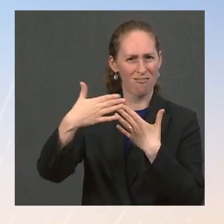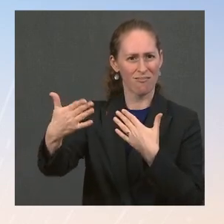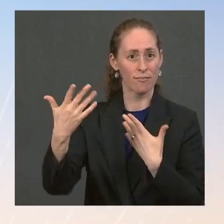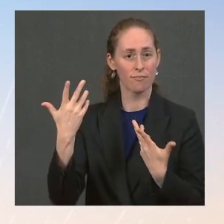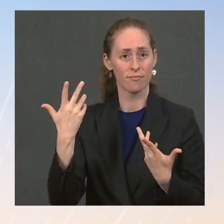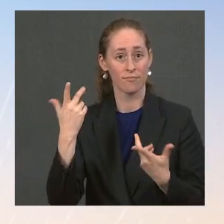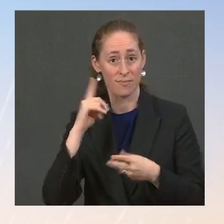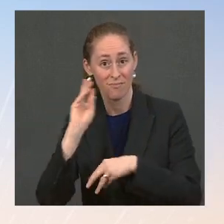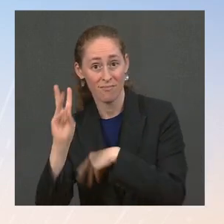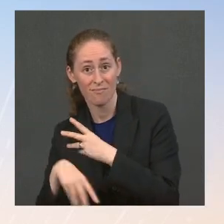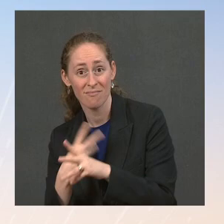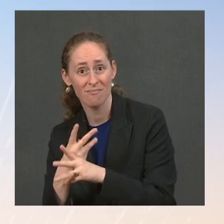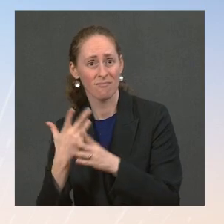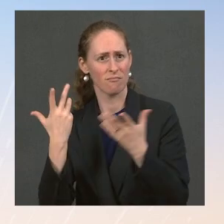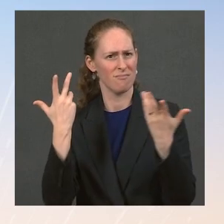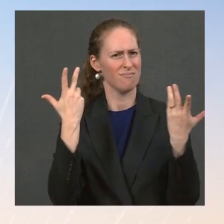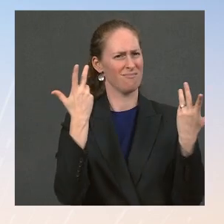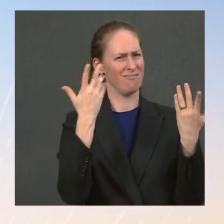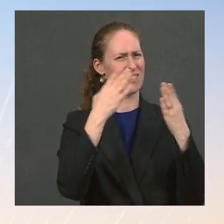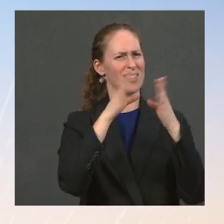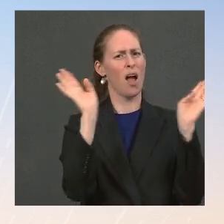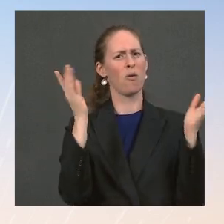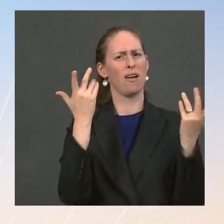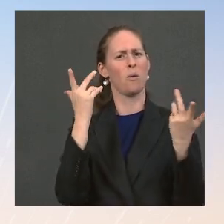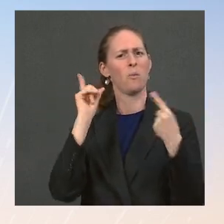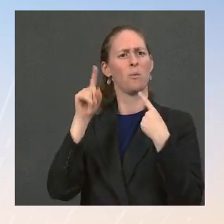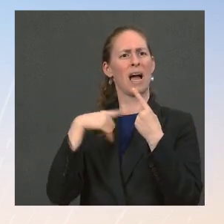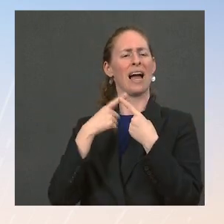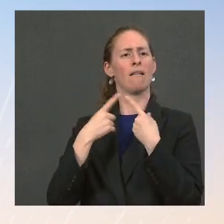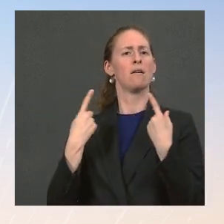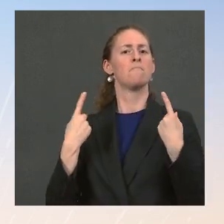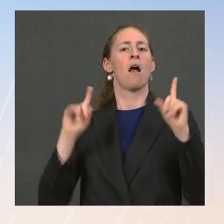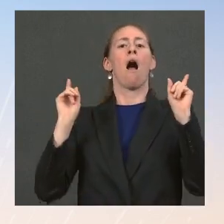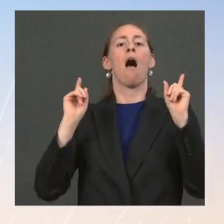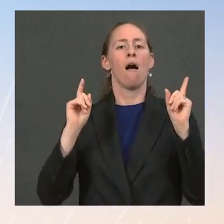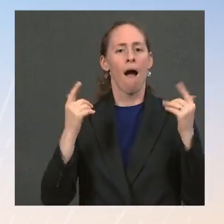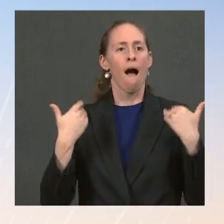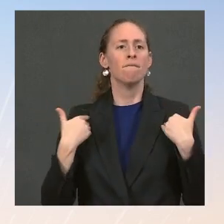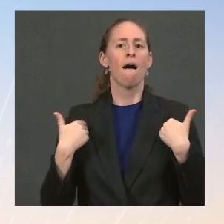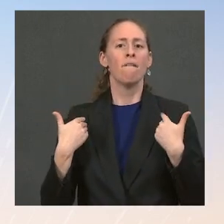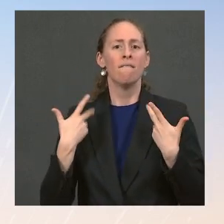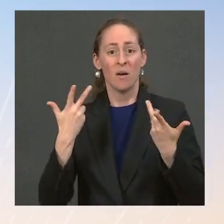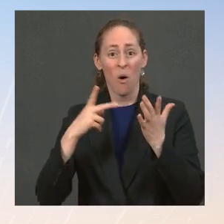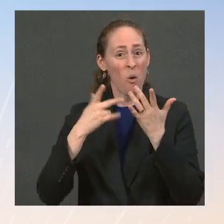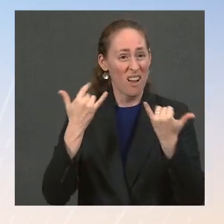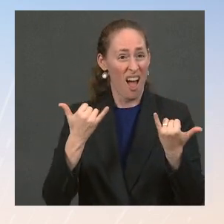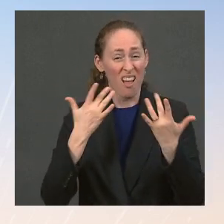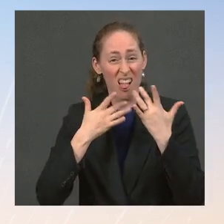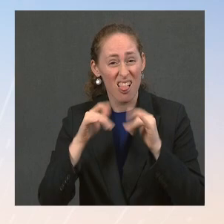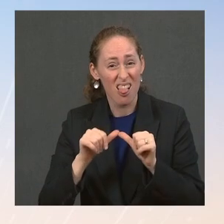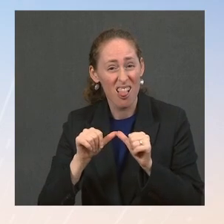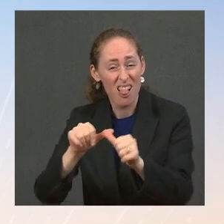we'll have to be dealing with that? Ms. Psaki: Well, look, I think, as I noted earlier in response to Peter's question, there are a couple of issues at play here.